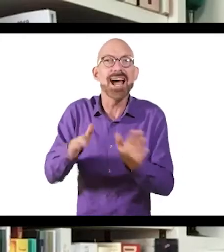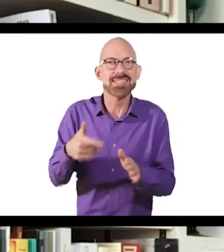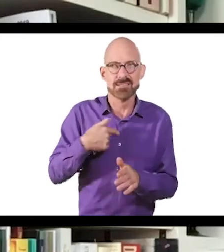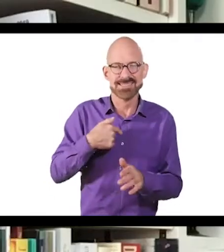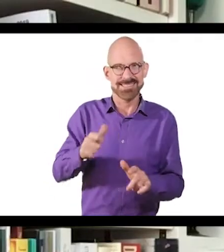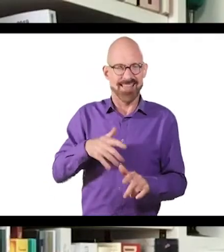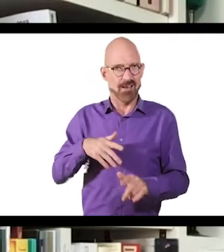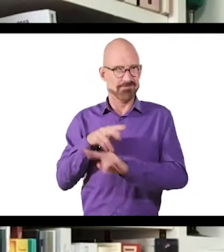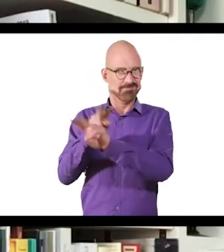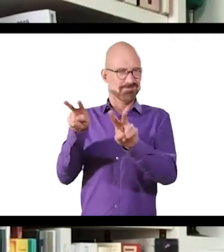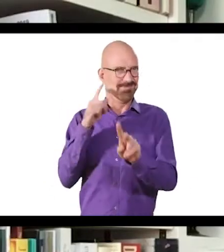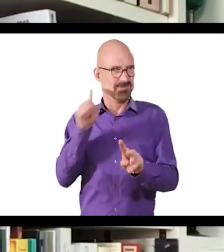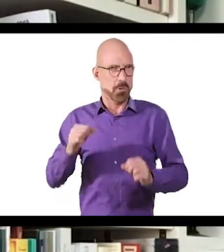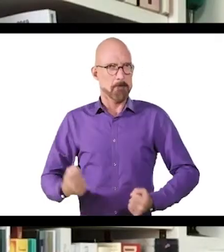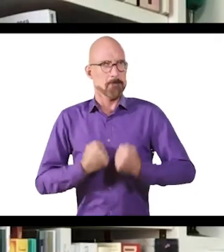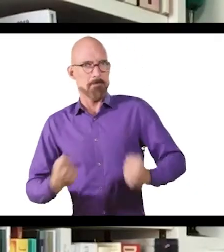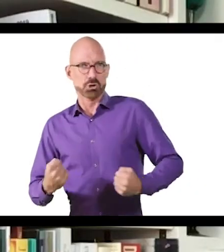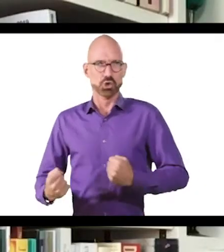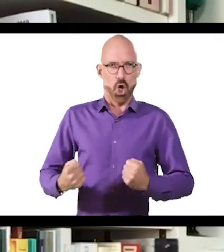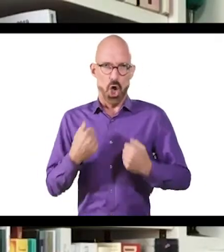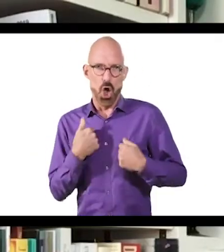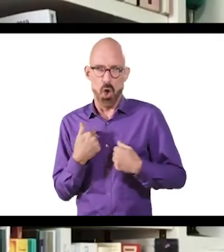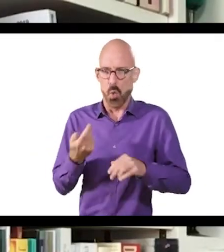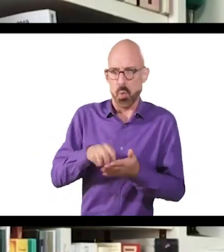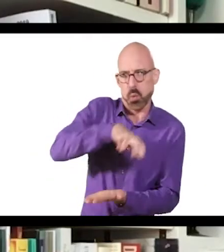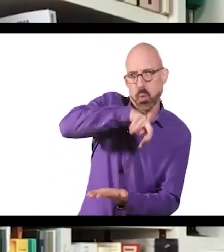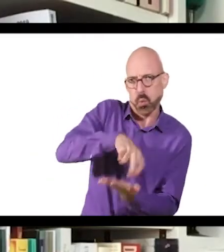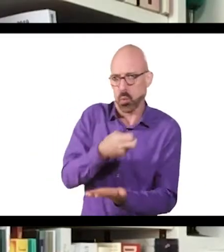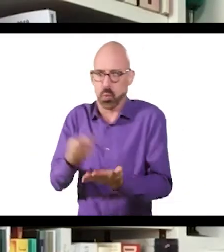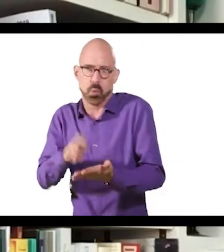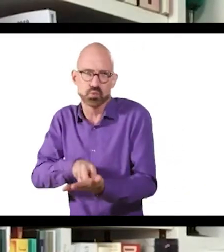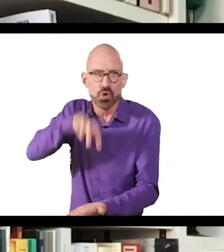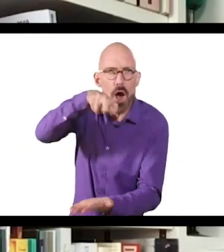And I like it because it's about being... that's the essence of me, the skating thing.